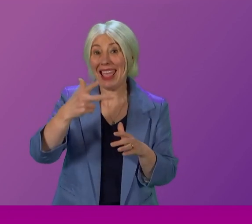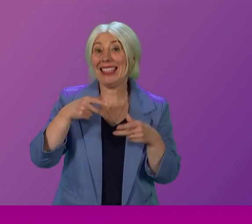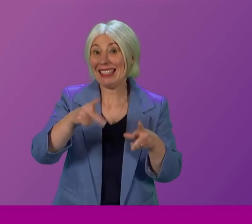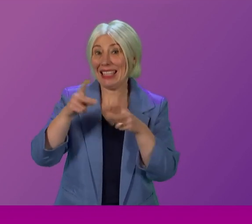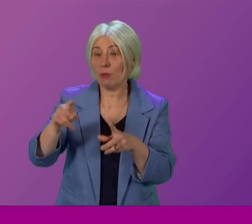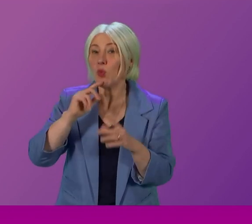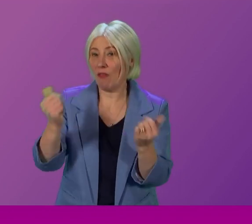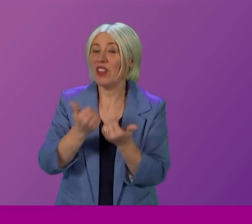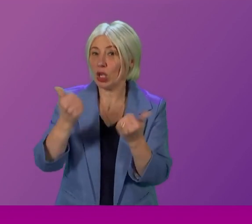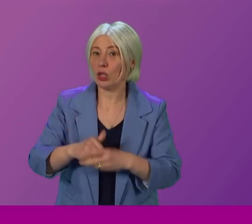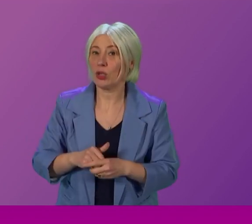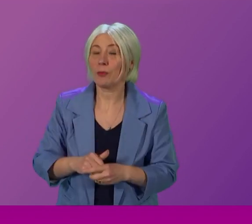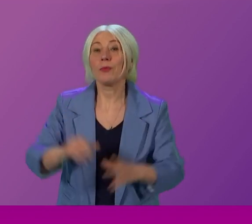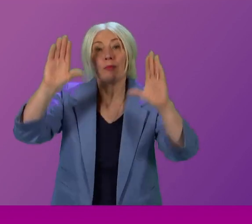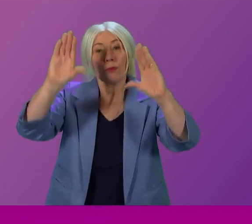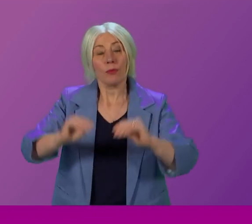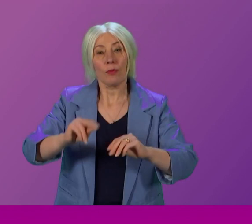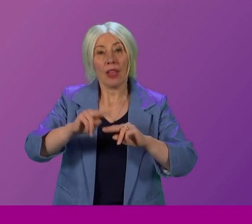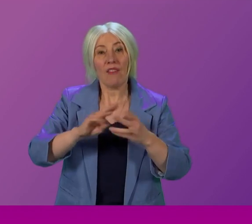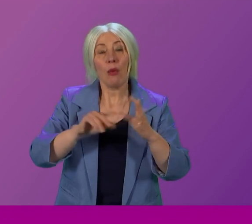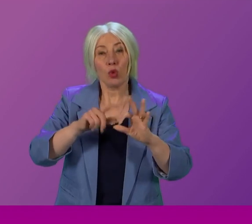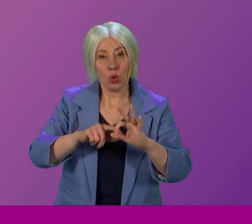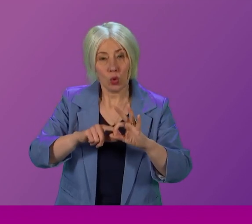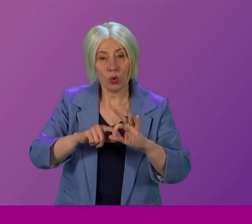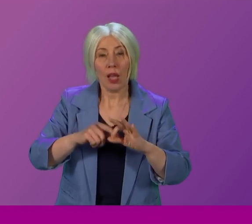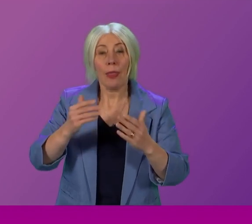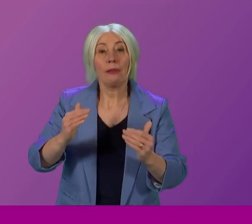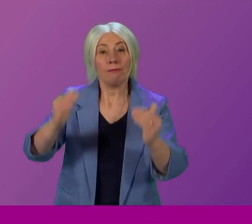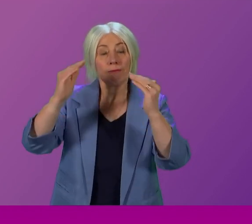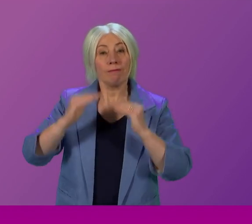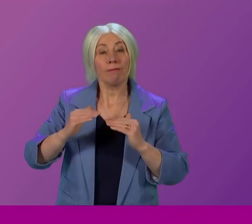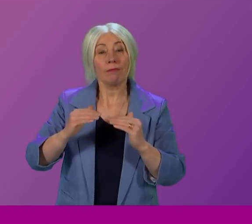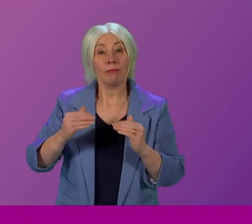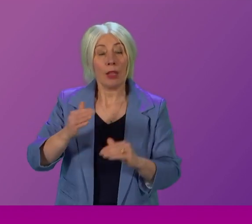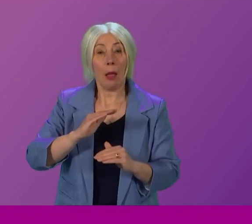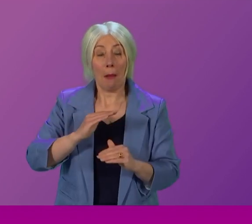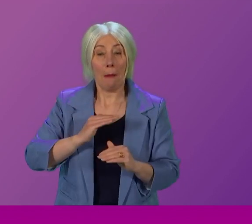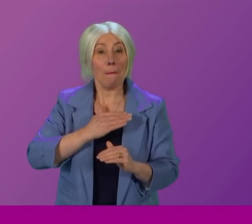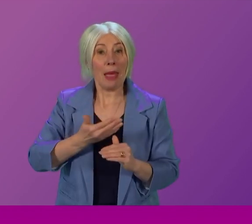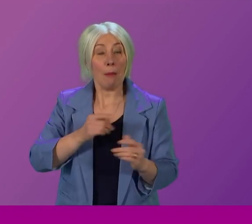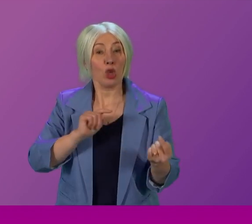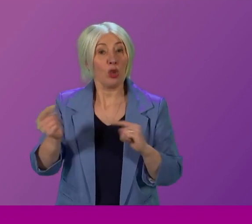That concludes First Minister’s question time. The next item of business is a members’ business debate in the name of Emma Roddick. There will